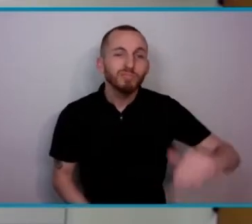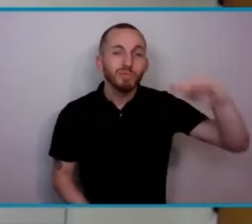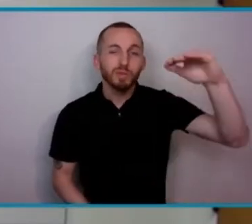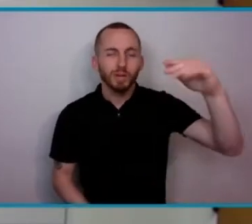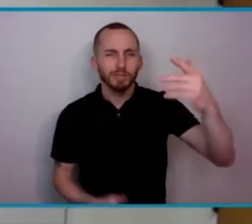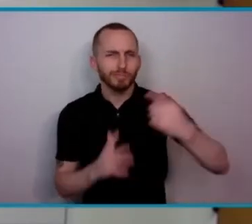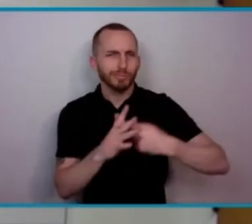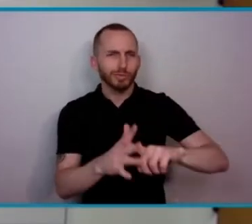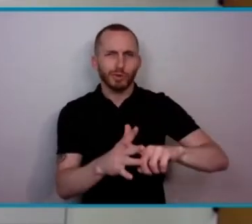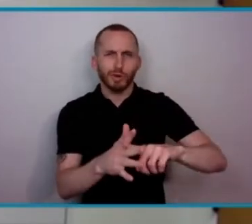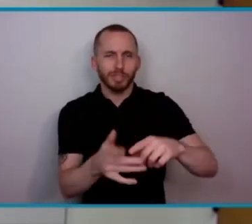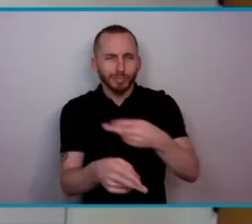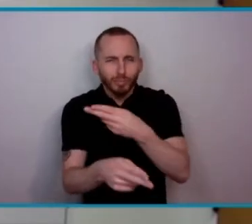music major in college.